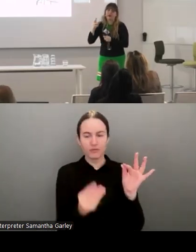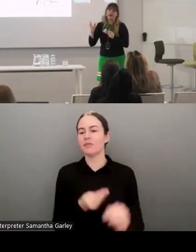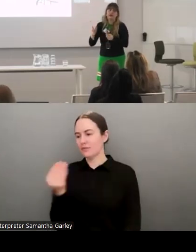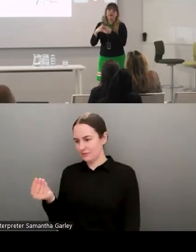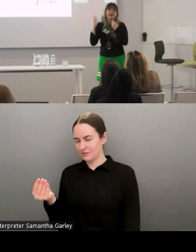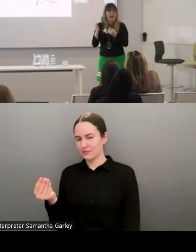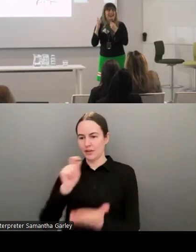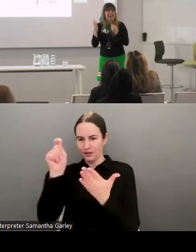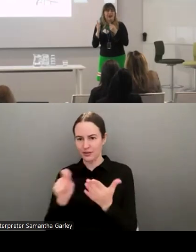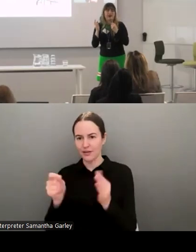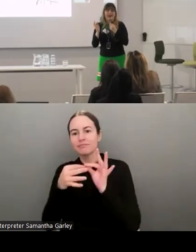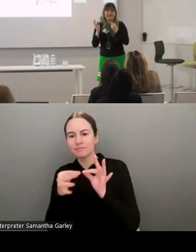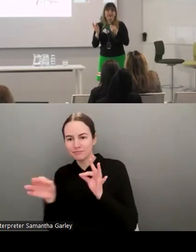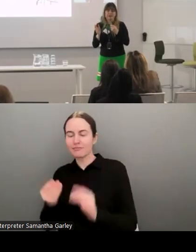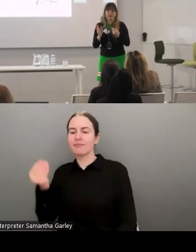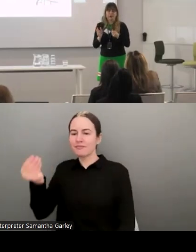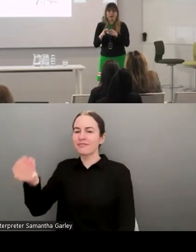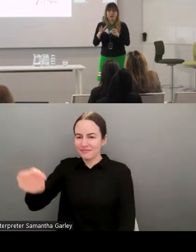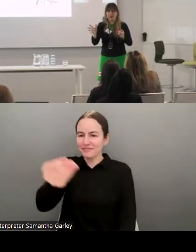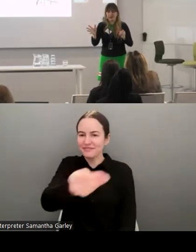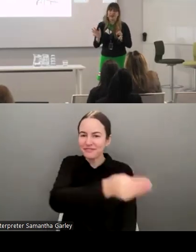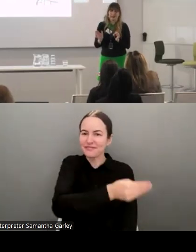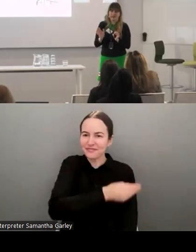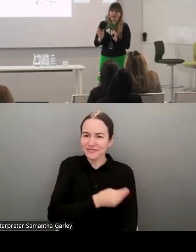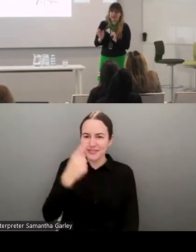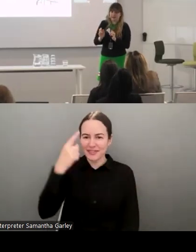so that, like, ideas could emerge from within the collective.